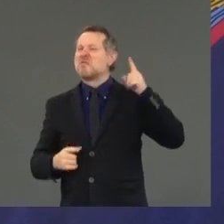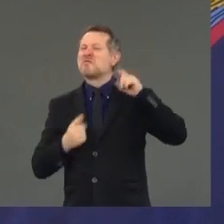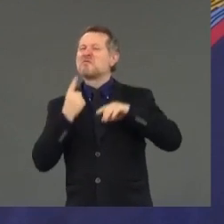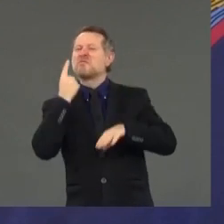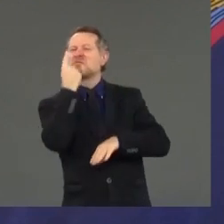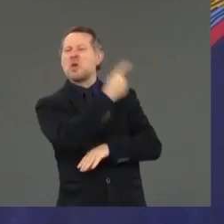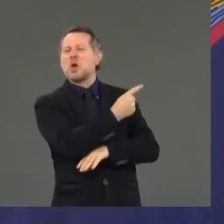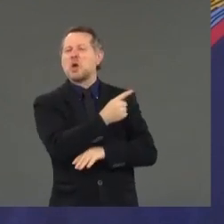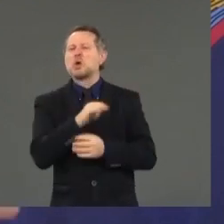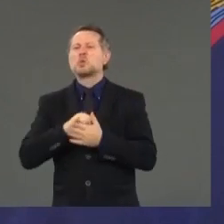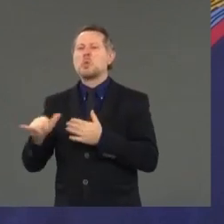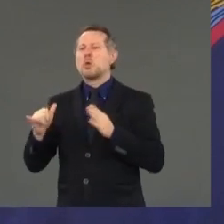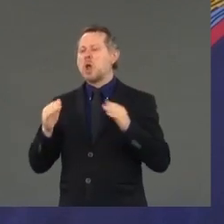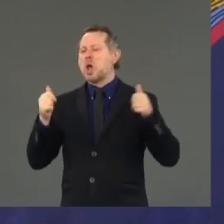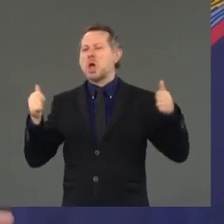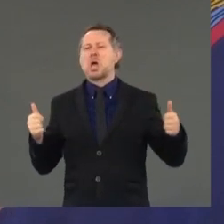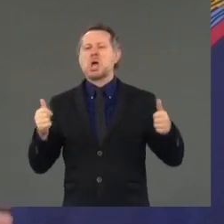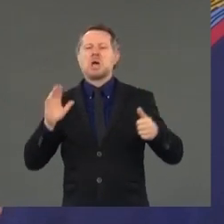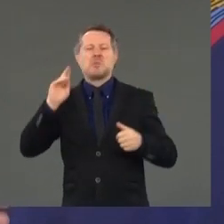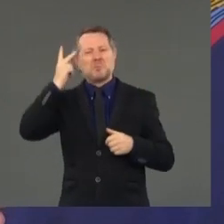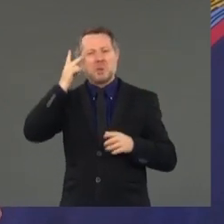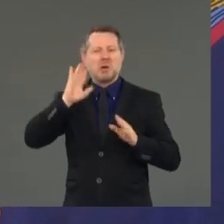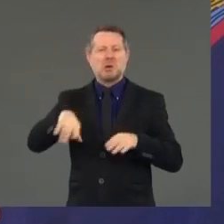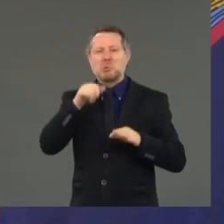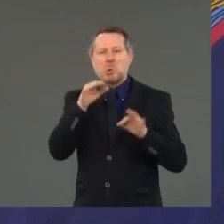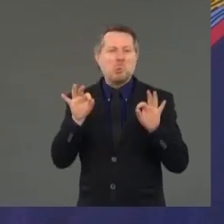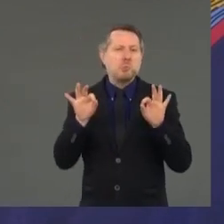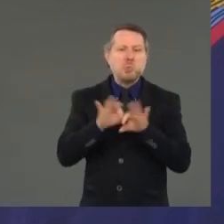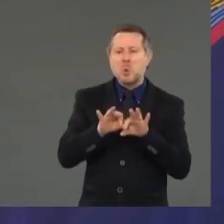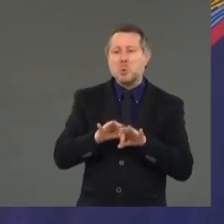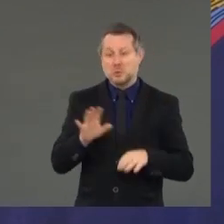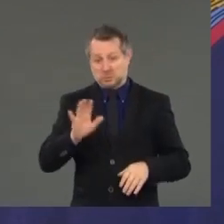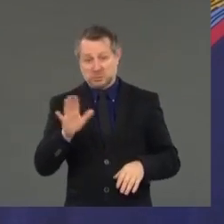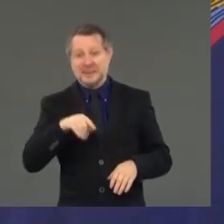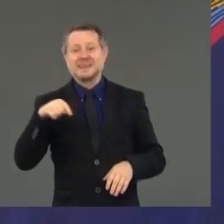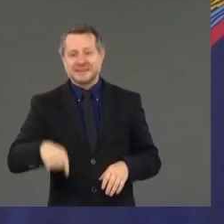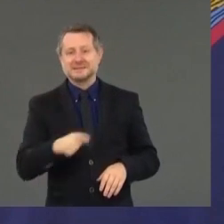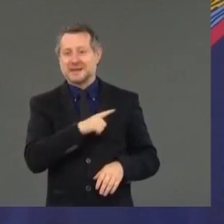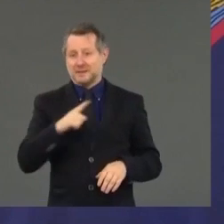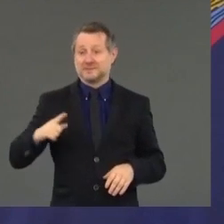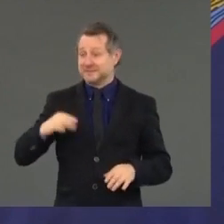YOU KNOW, WASHINGTON IS FAR AWAY, WHAT DIFFERENCE DOES IT